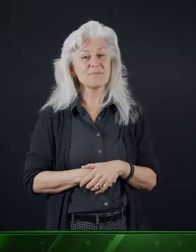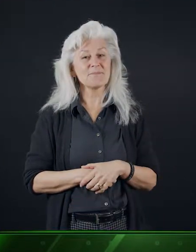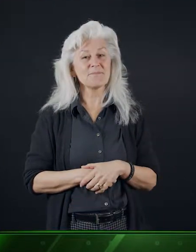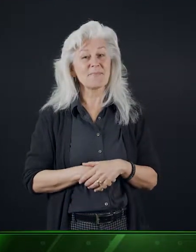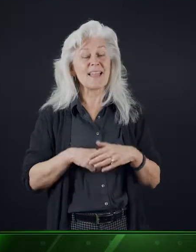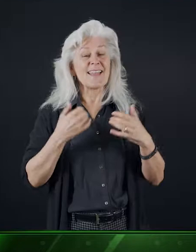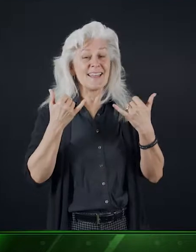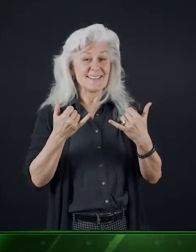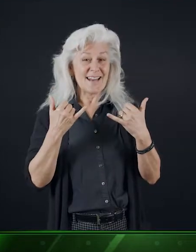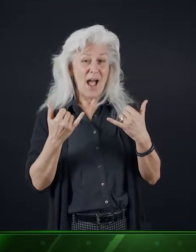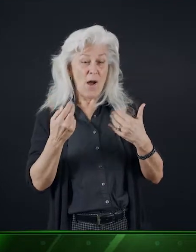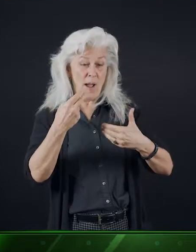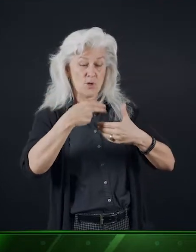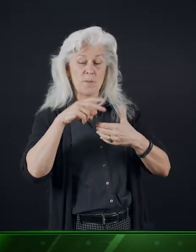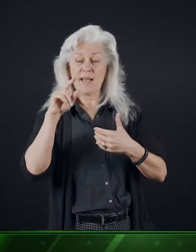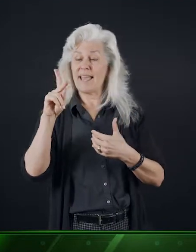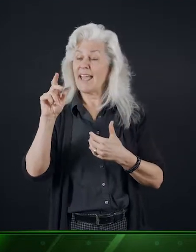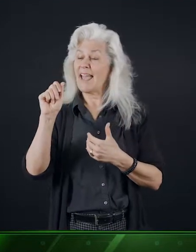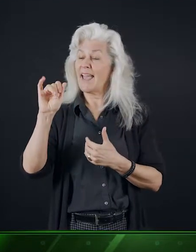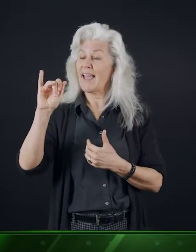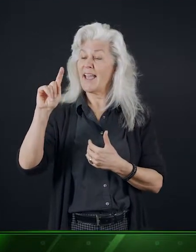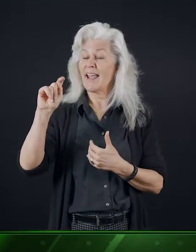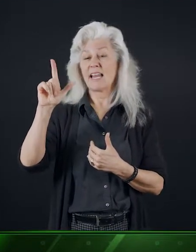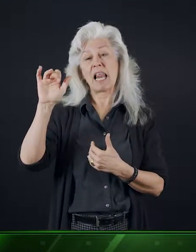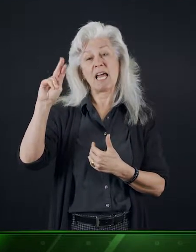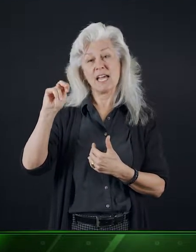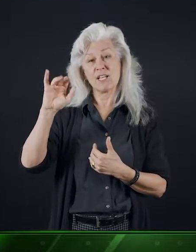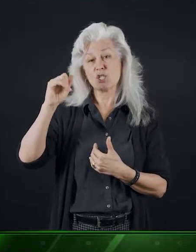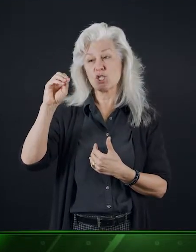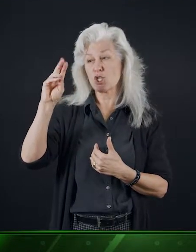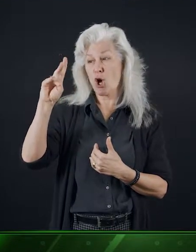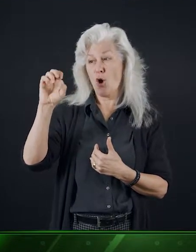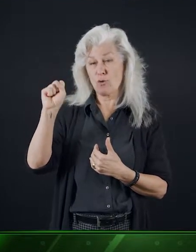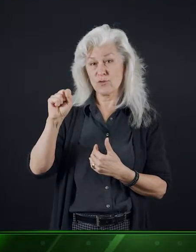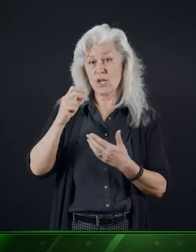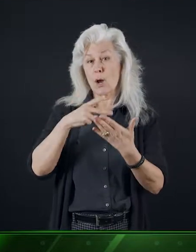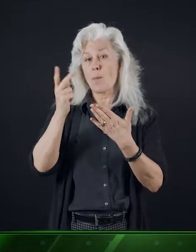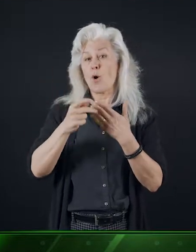I'm joined now by Kaitlyn Jones, a program manager on the Gaming Accessibility team.